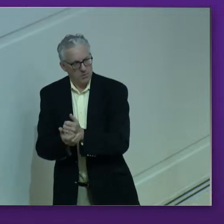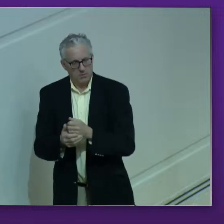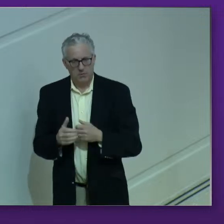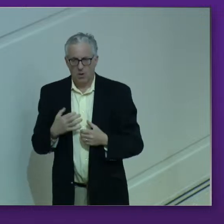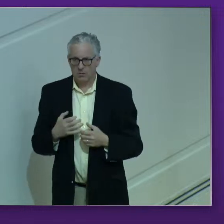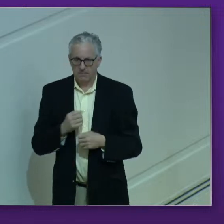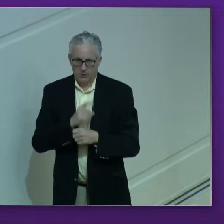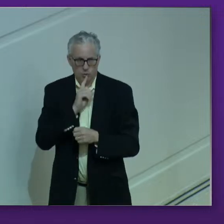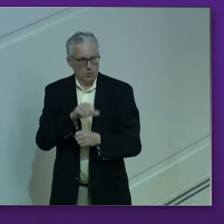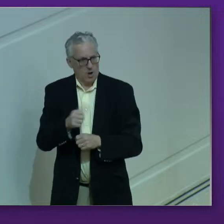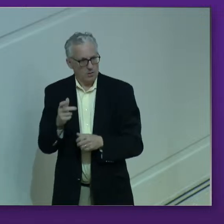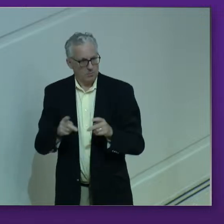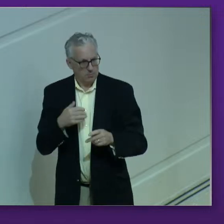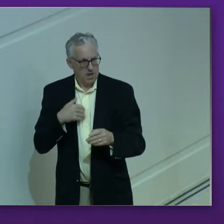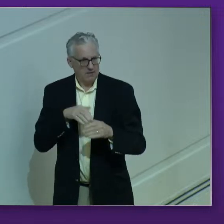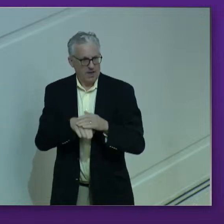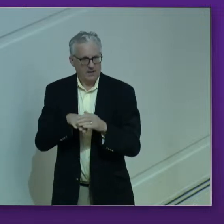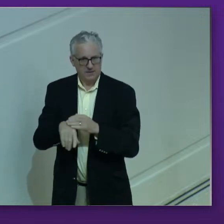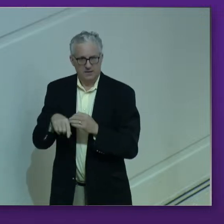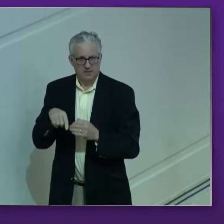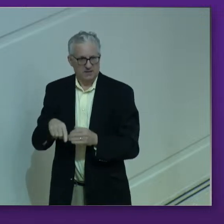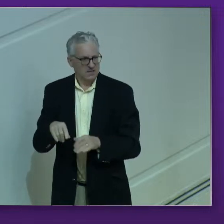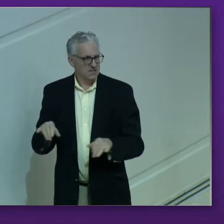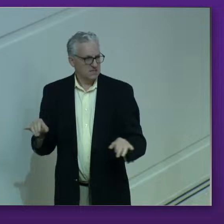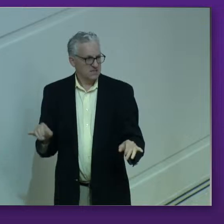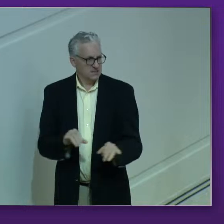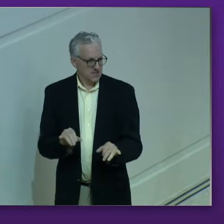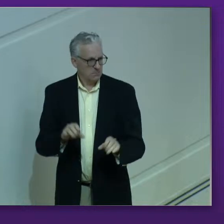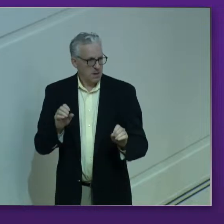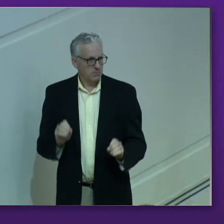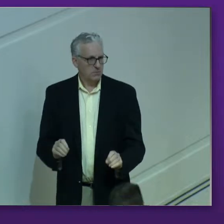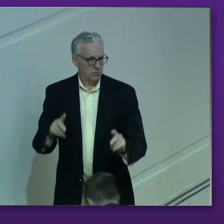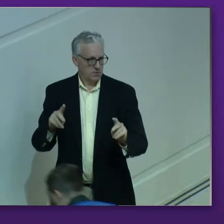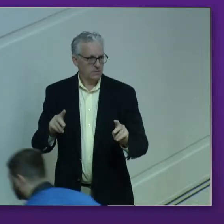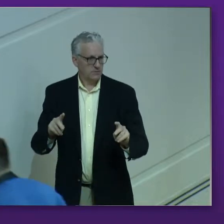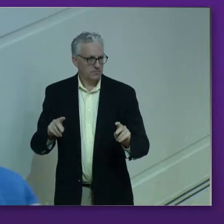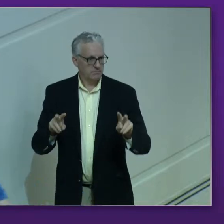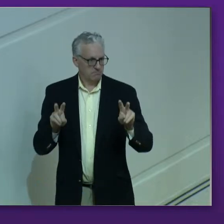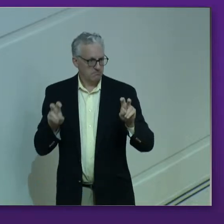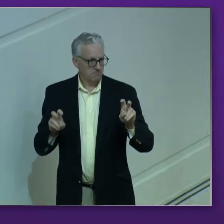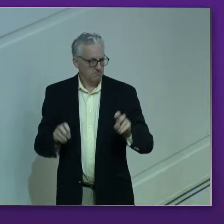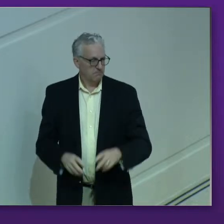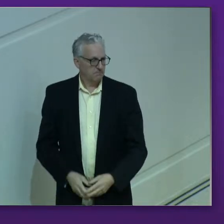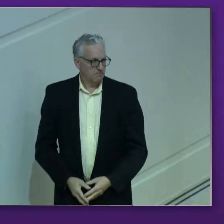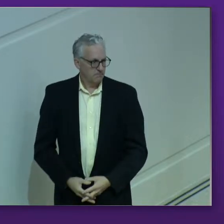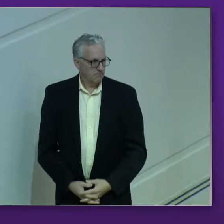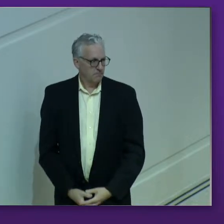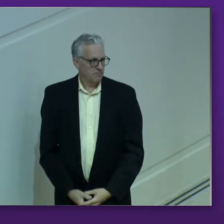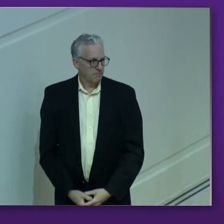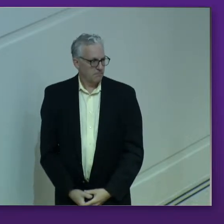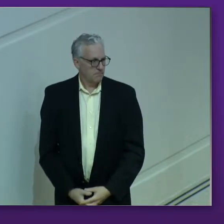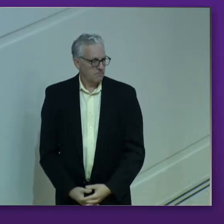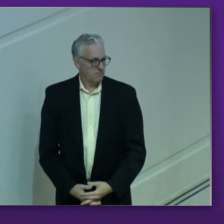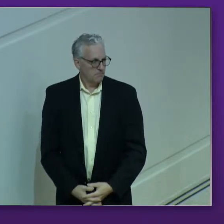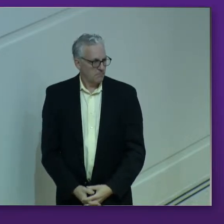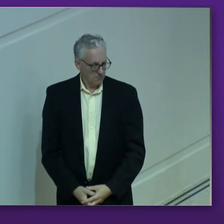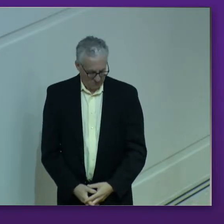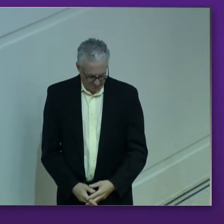COLLEGE FOR 30 YEARS. THREE DECADES OF HIS LIFE DEDICATED TO MONTGOMERY COLLEGE. HIS MESSAGE I WILL